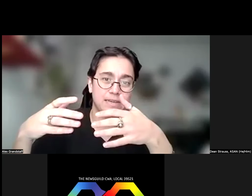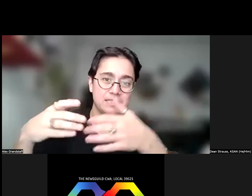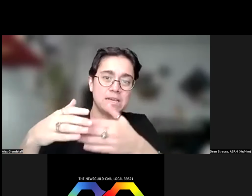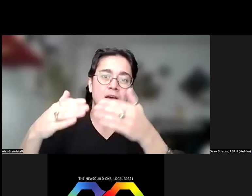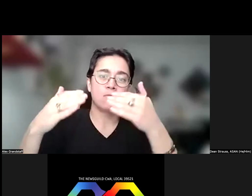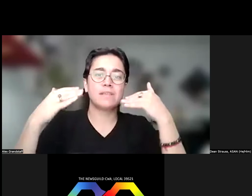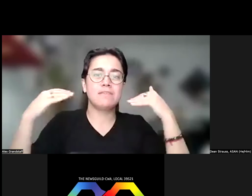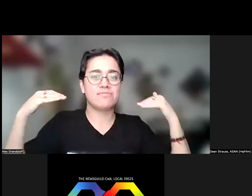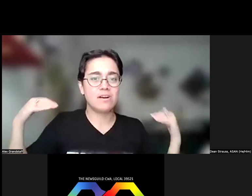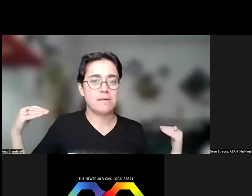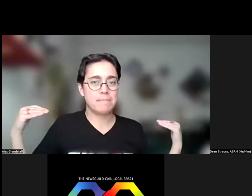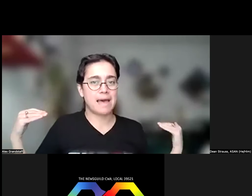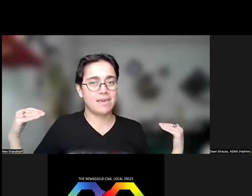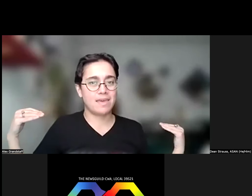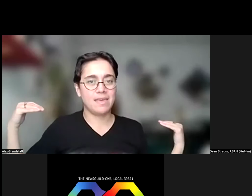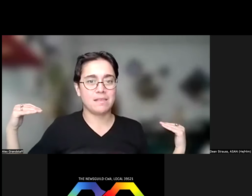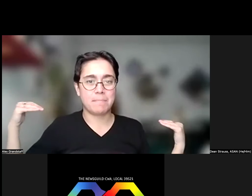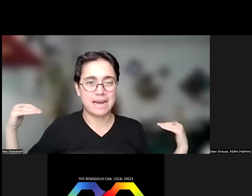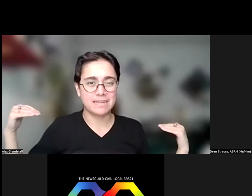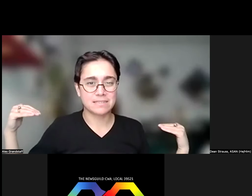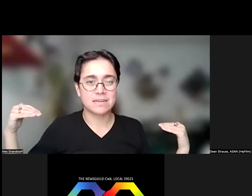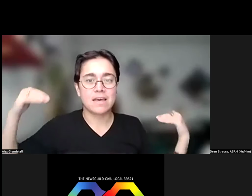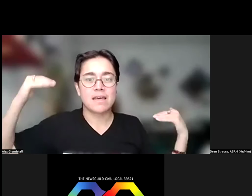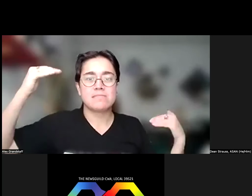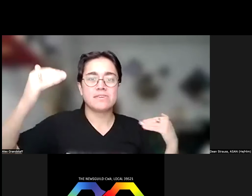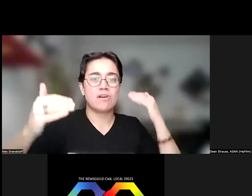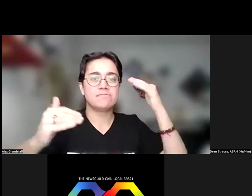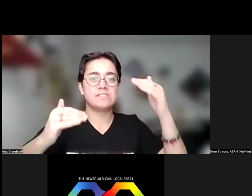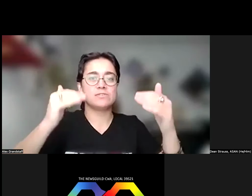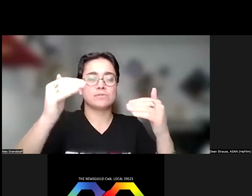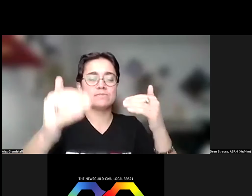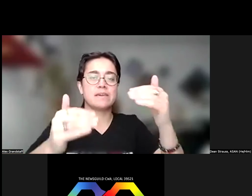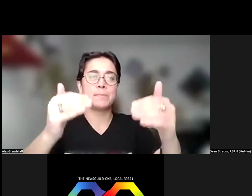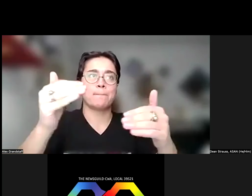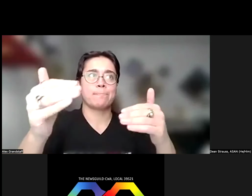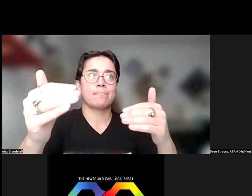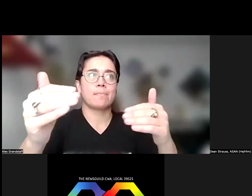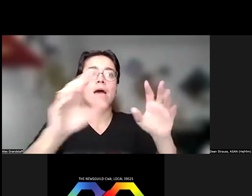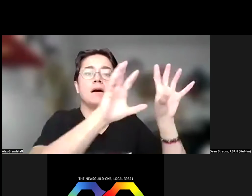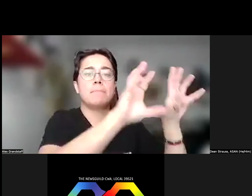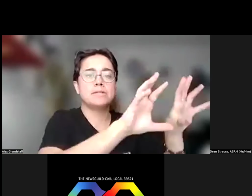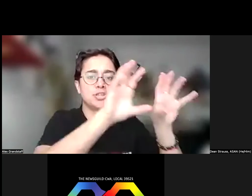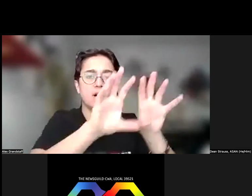historical event. Sometimes it has to do with advocacy, and I had no IB-- idea buddy. I will look it up. If